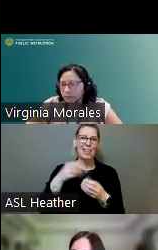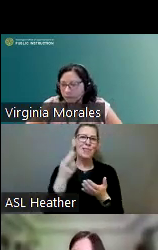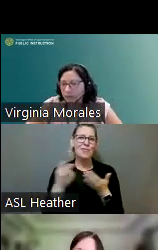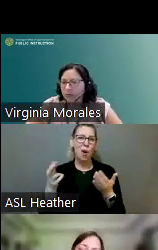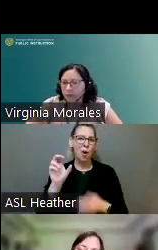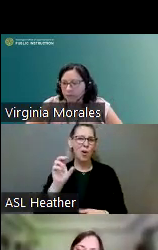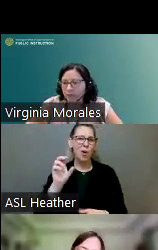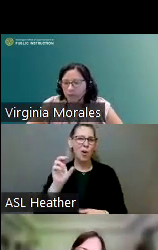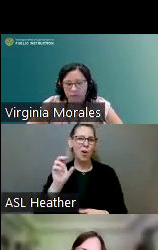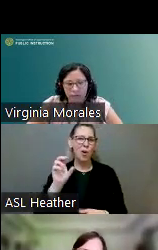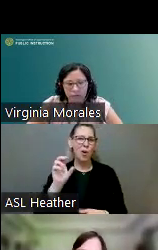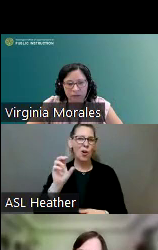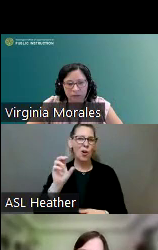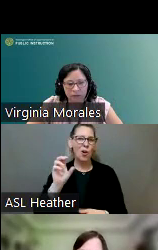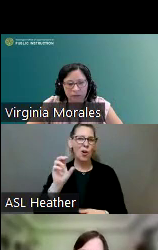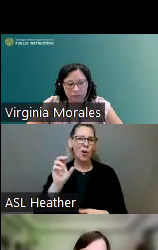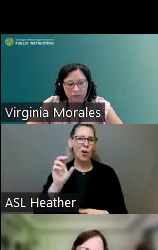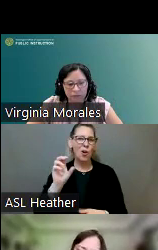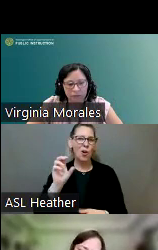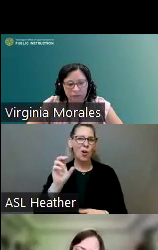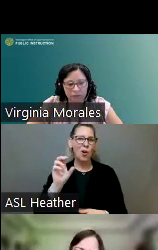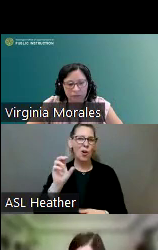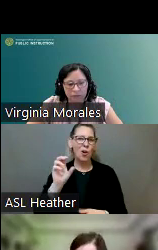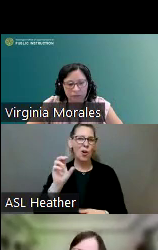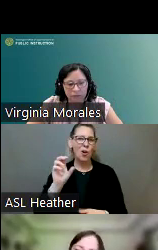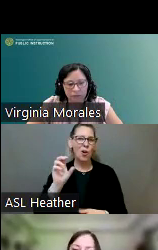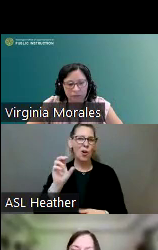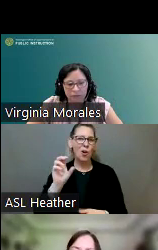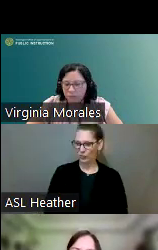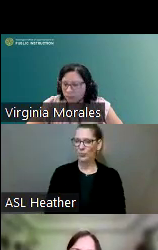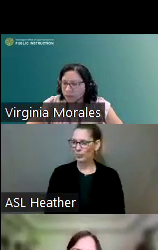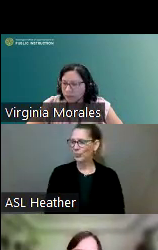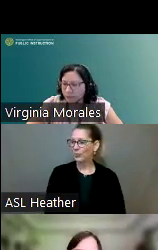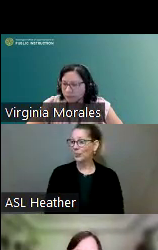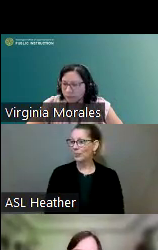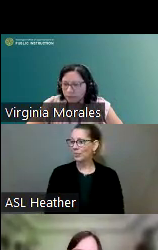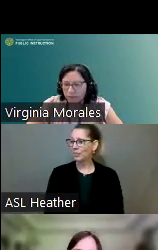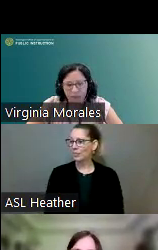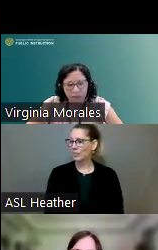chat. They'll also be up on our web page through the slides too. So we're going to